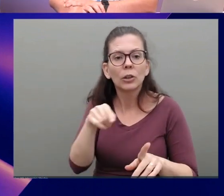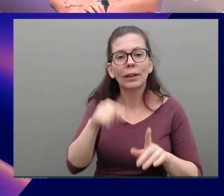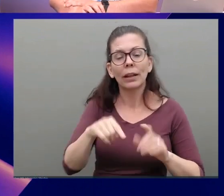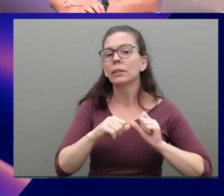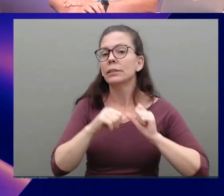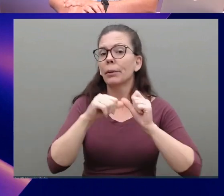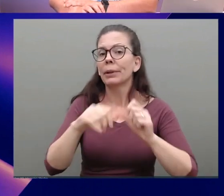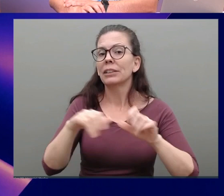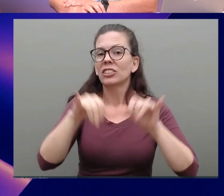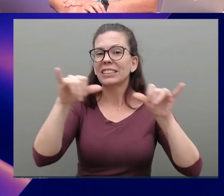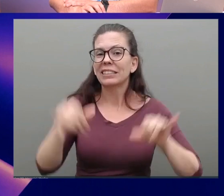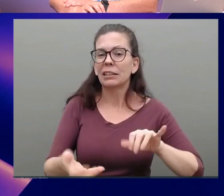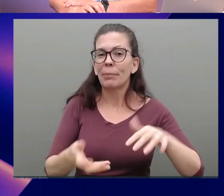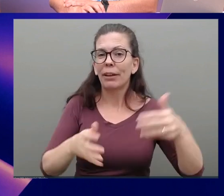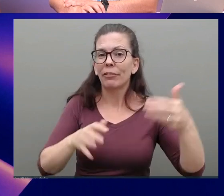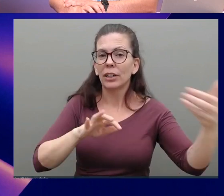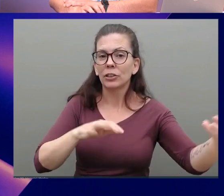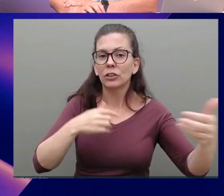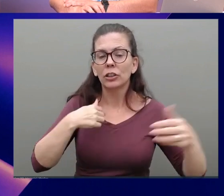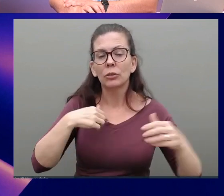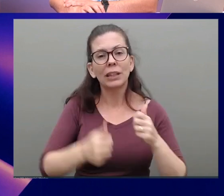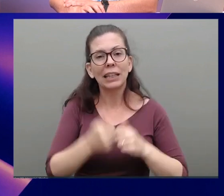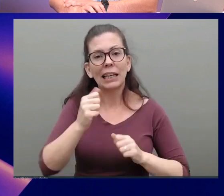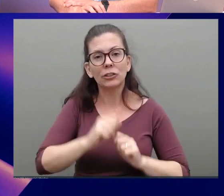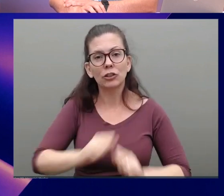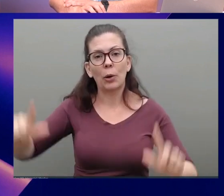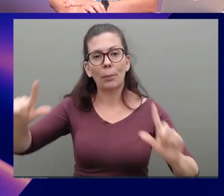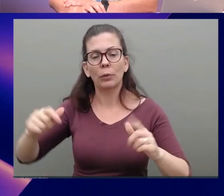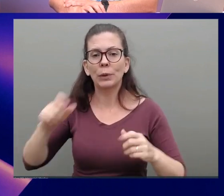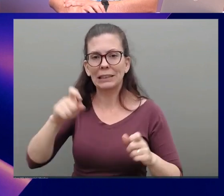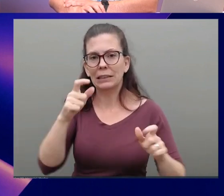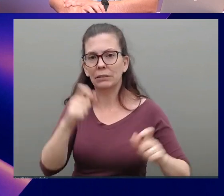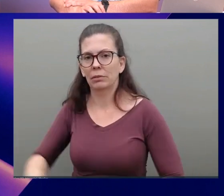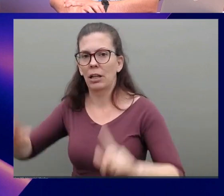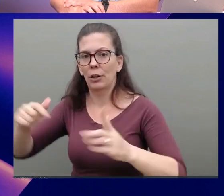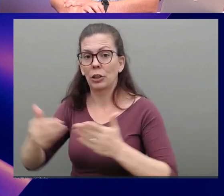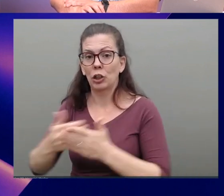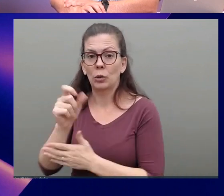and we need to spin up a new server as quickly as possible. Start a new instance from a template